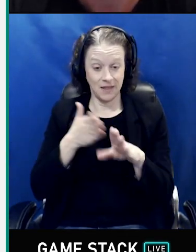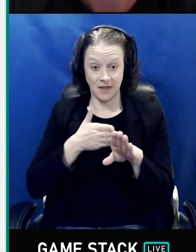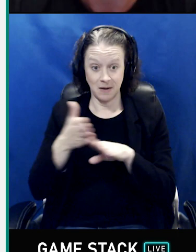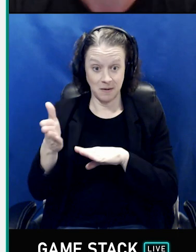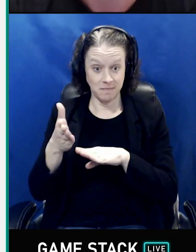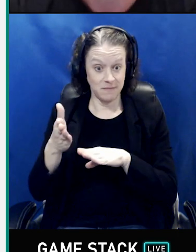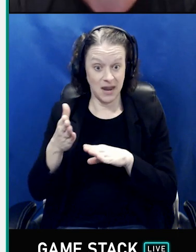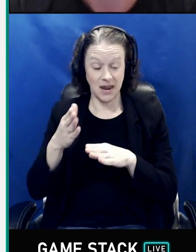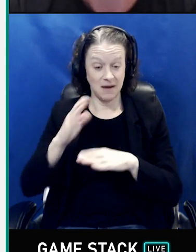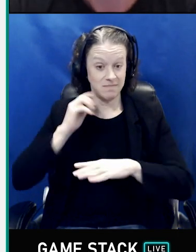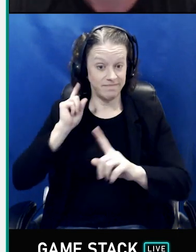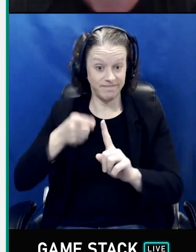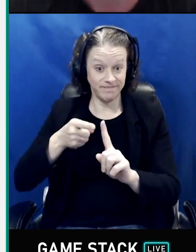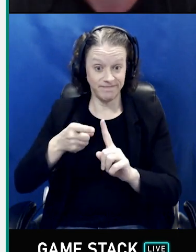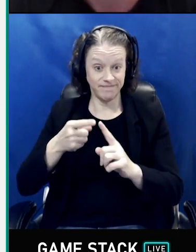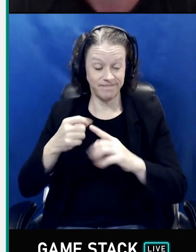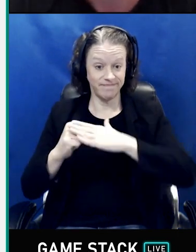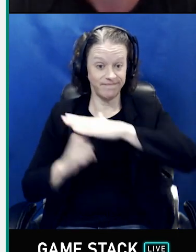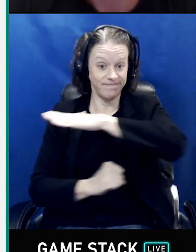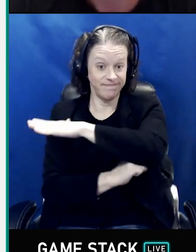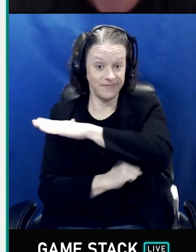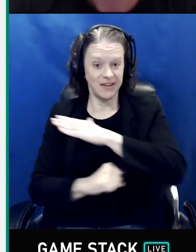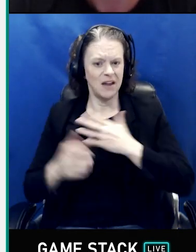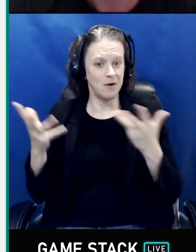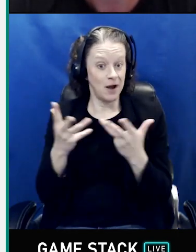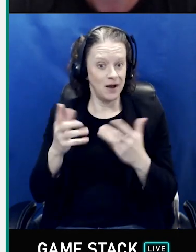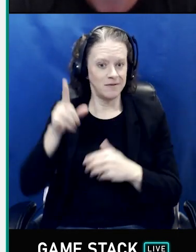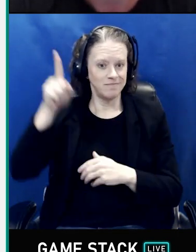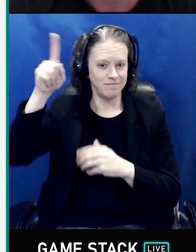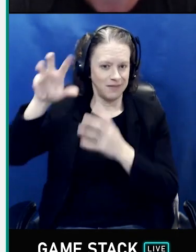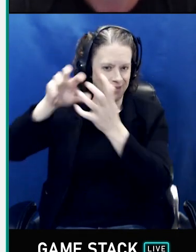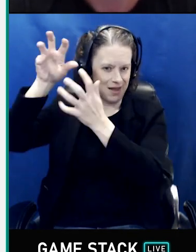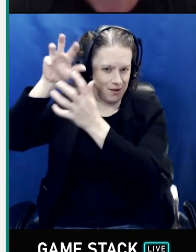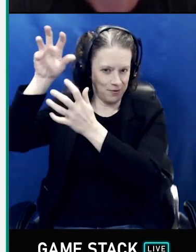this entire vision is the Cloud. By leveraging the Azure cloud,